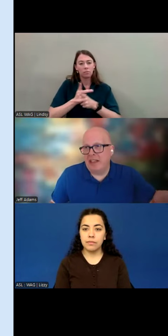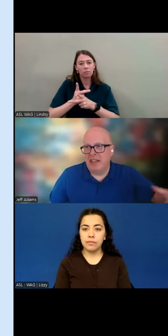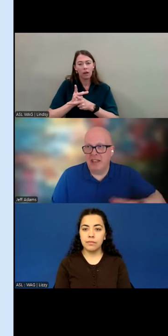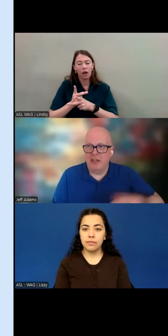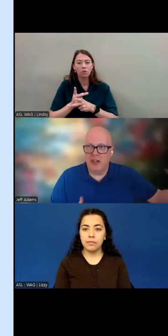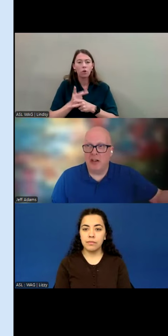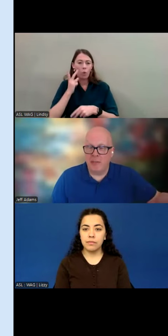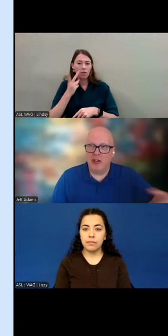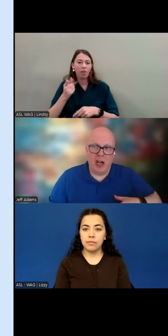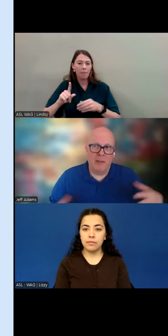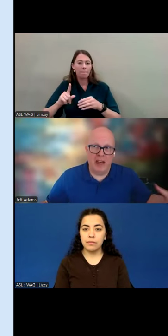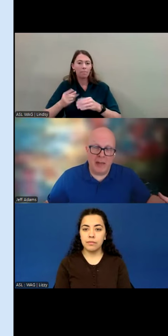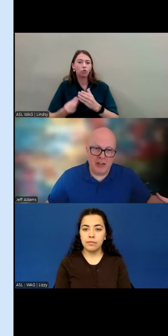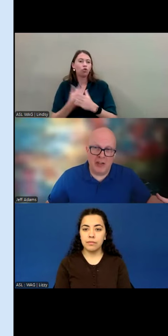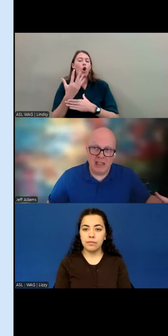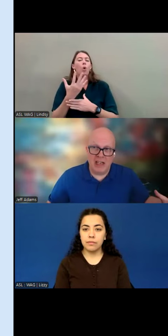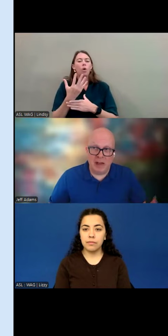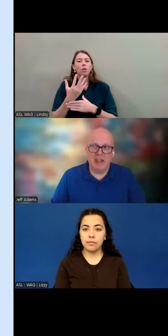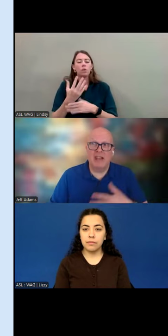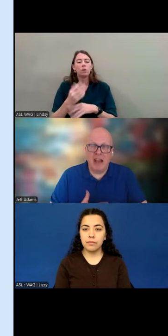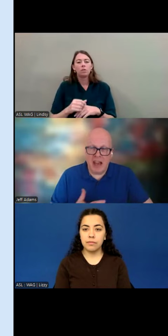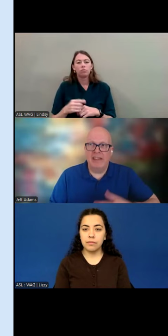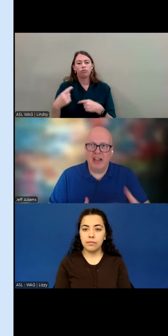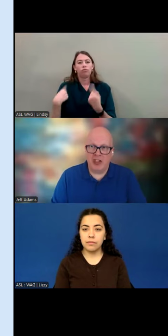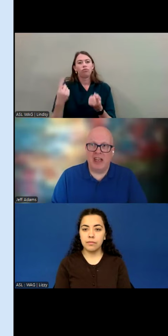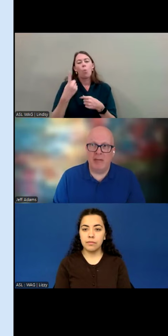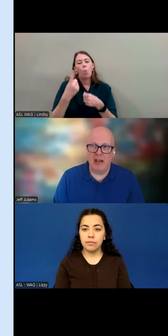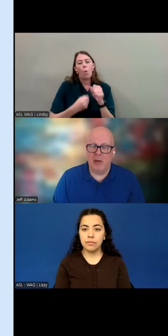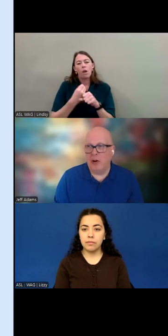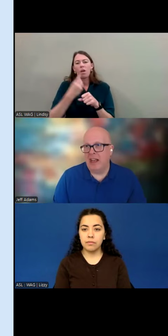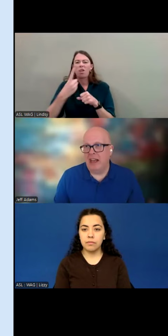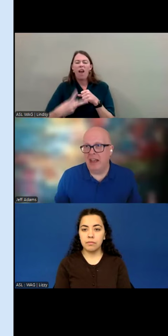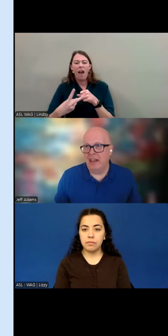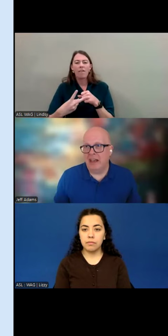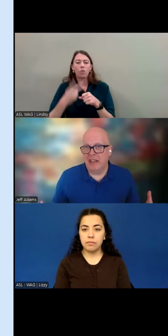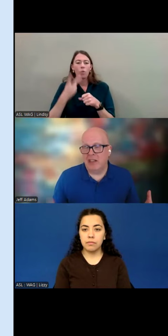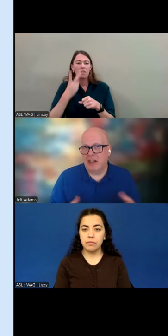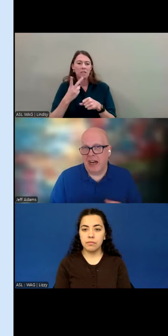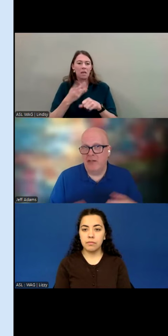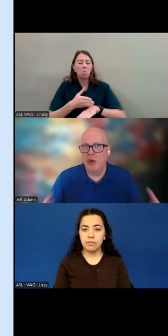processes took a big jump in about those 18 months and they just keep now working in this kind of new